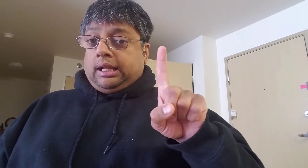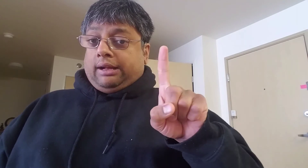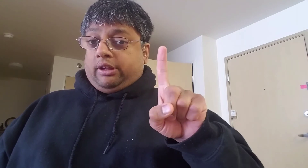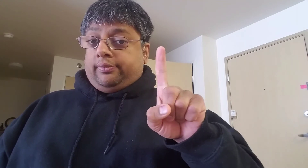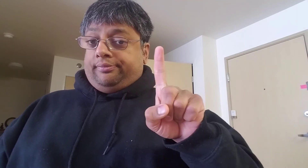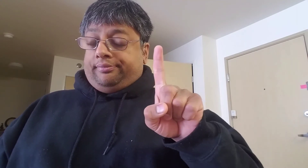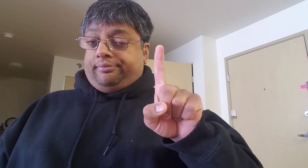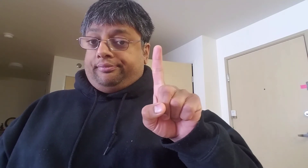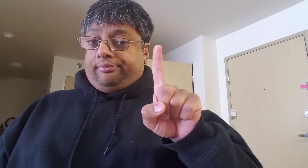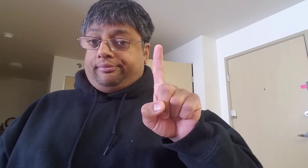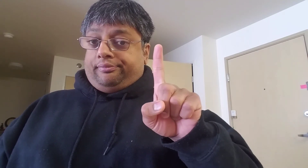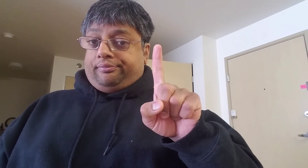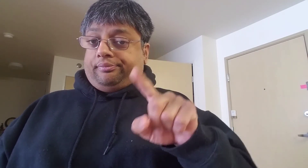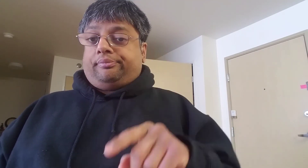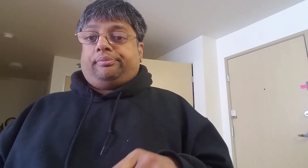(signing "ten" and "one")